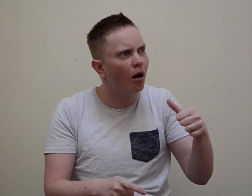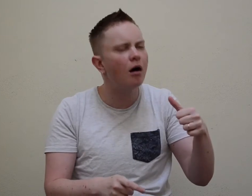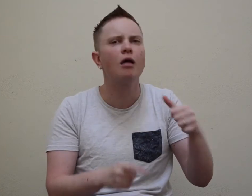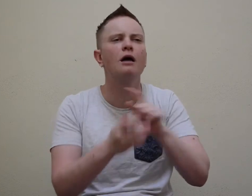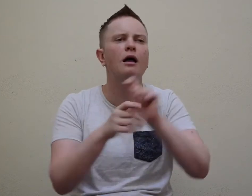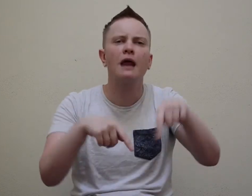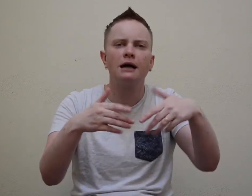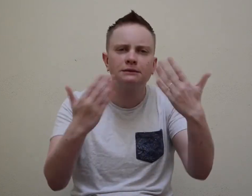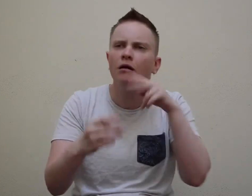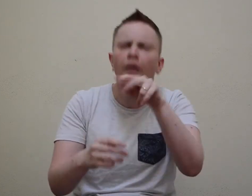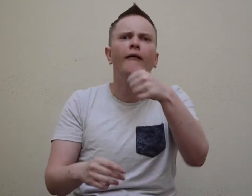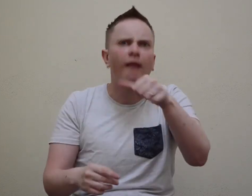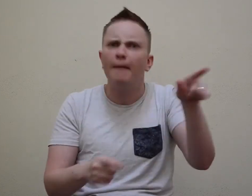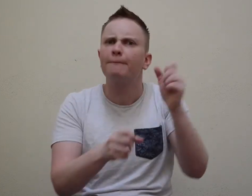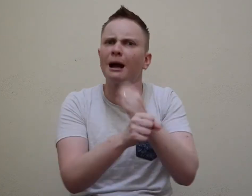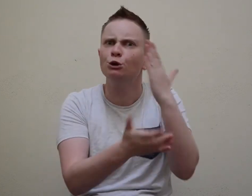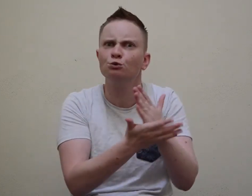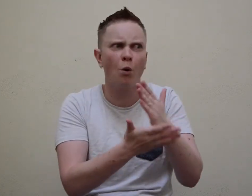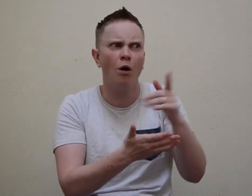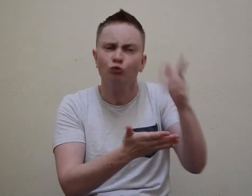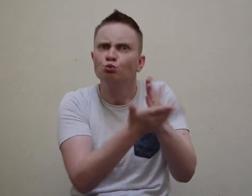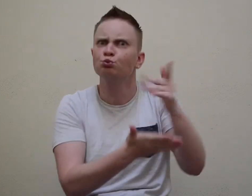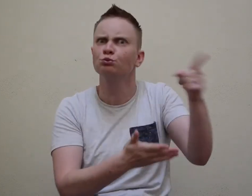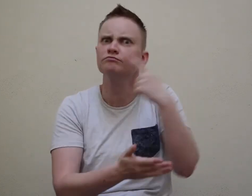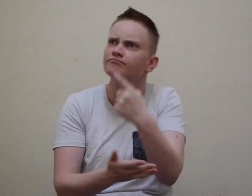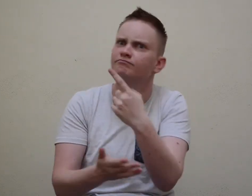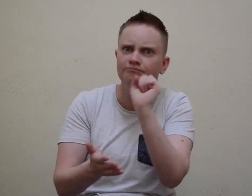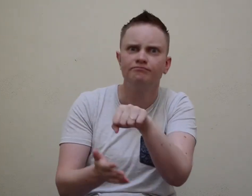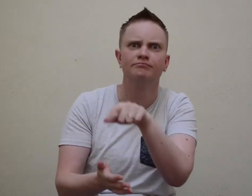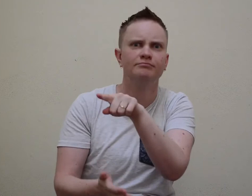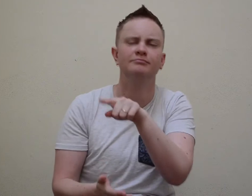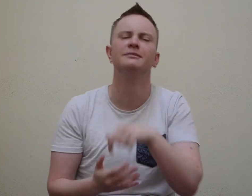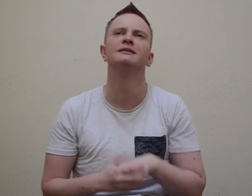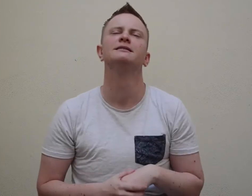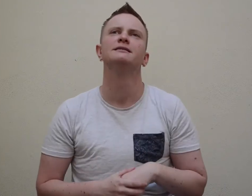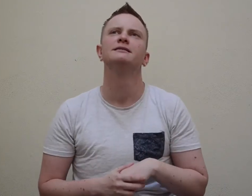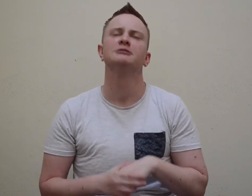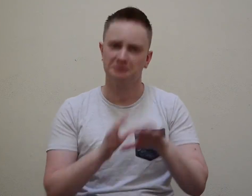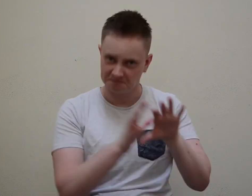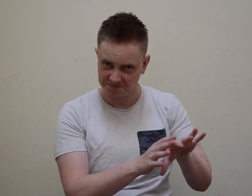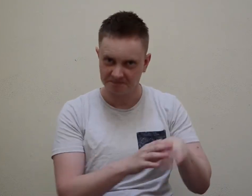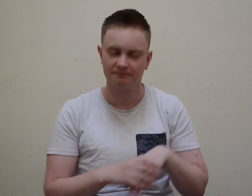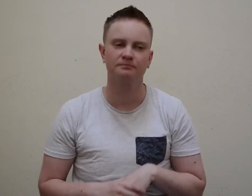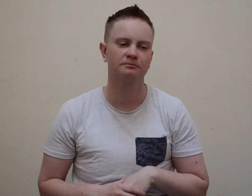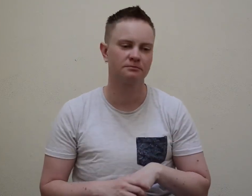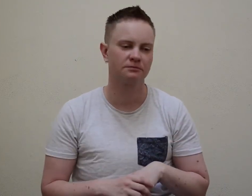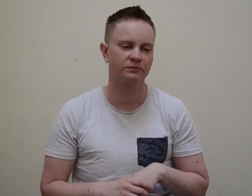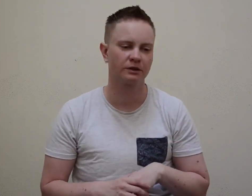they're like, huh, you know. And then I, what they've pointed out to me, I go back to the mirror and I'm like, yeah, they're right, I can see that.